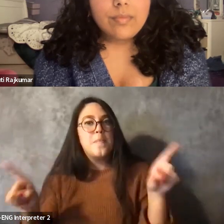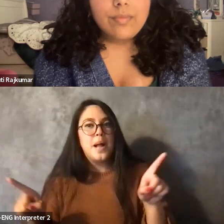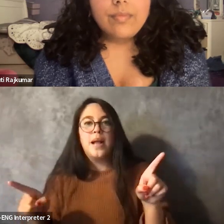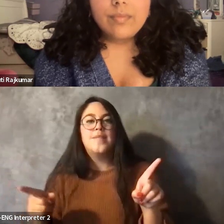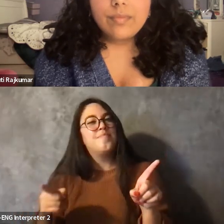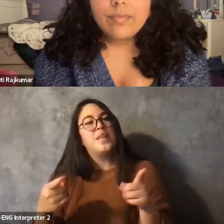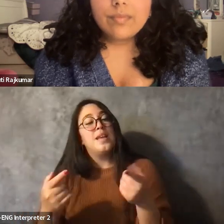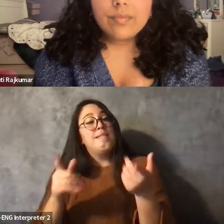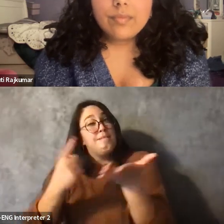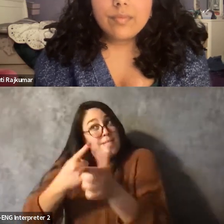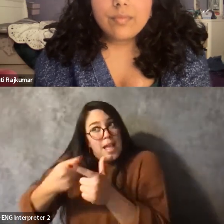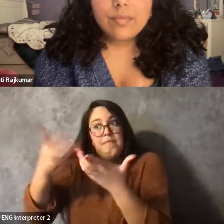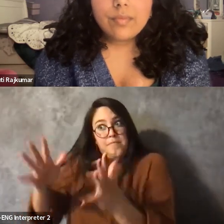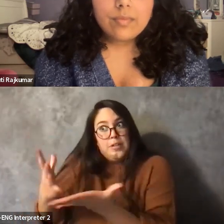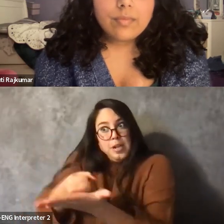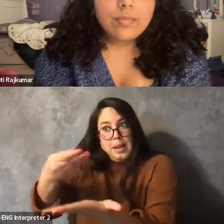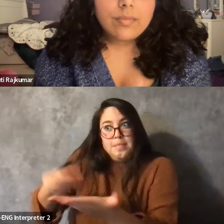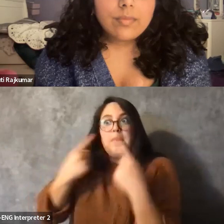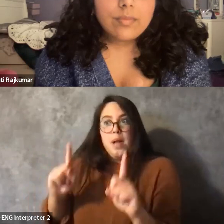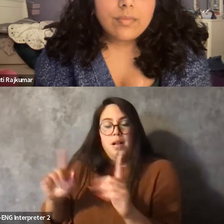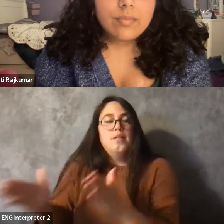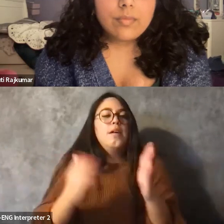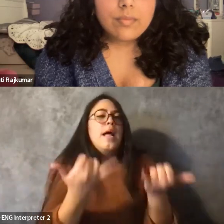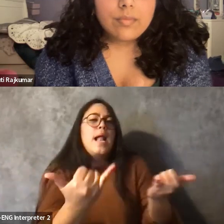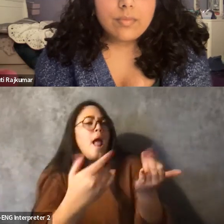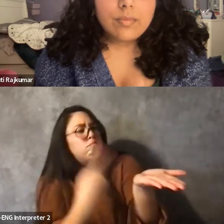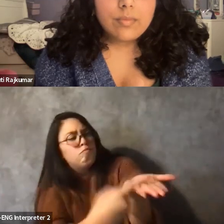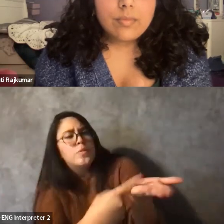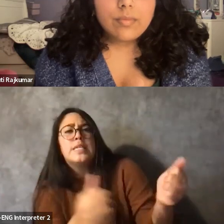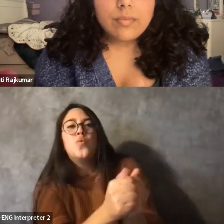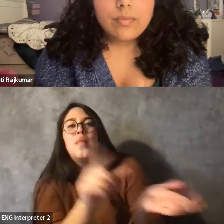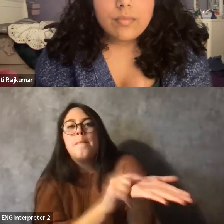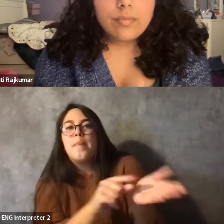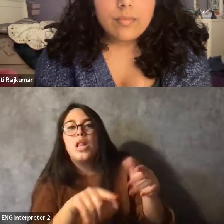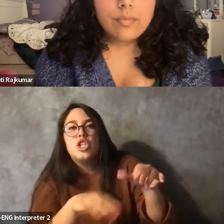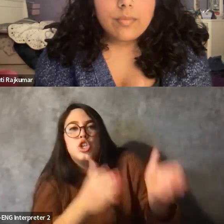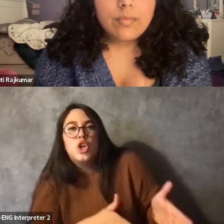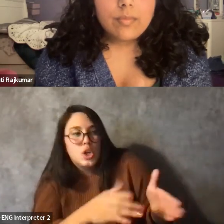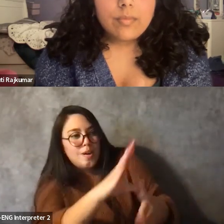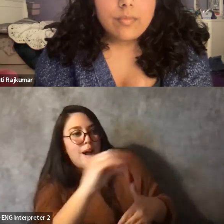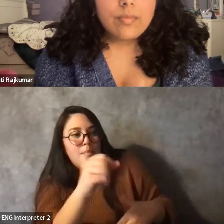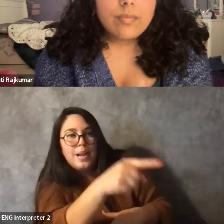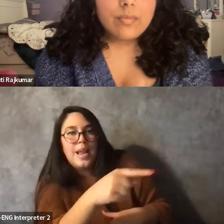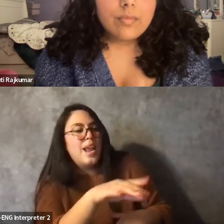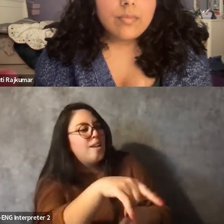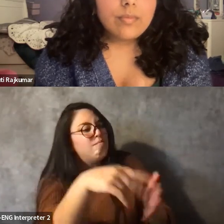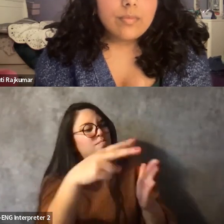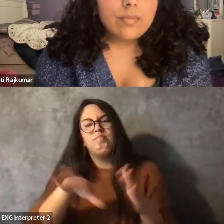that we received was this book is too happy. This book doesn't have enough conflict in it.